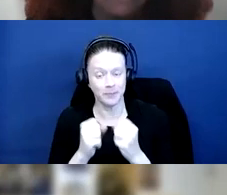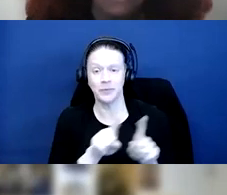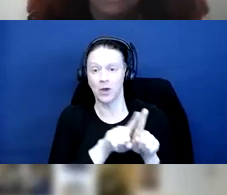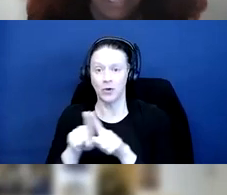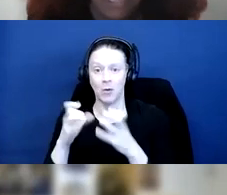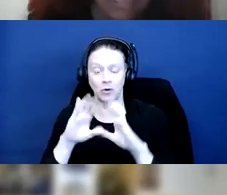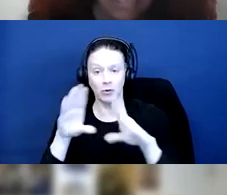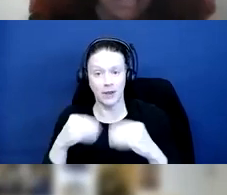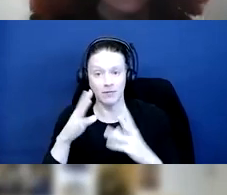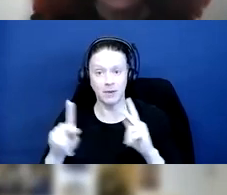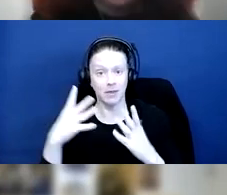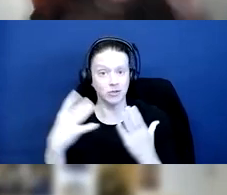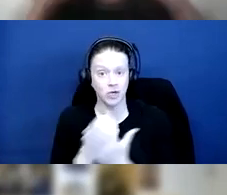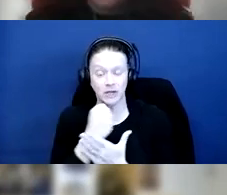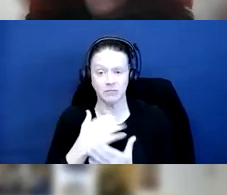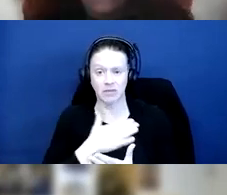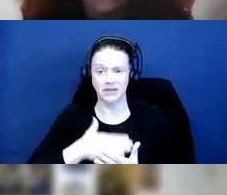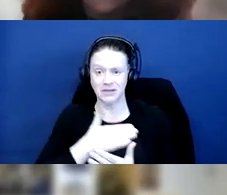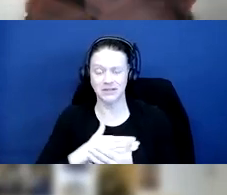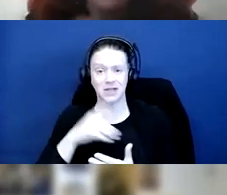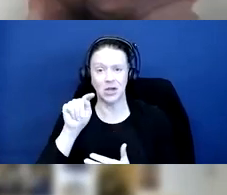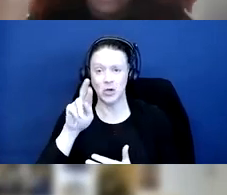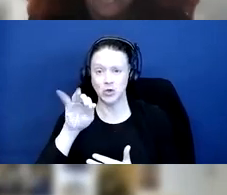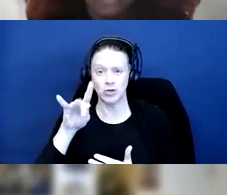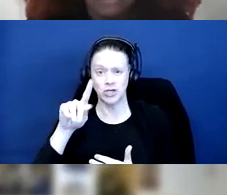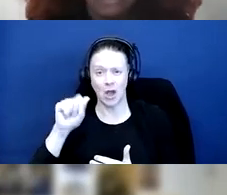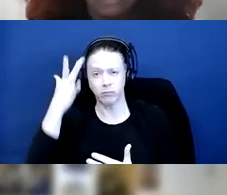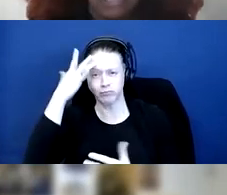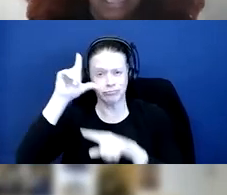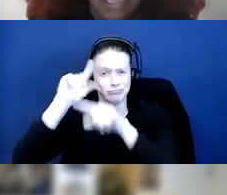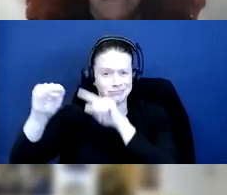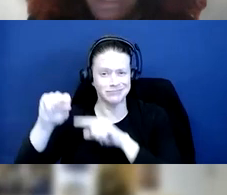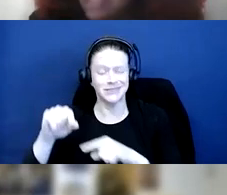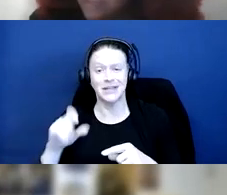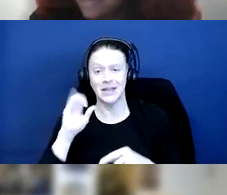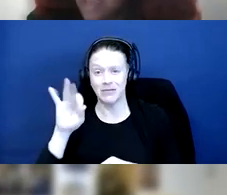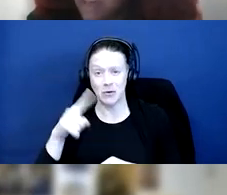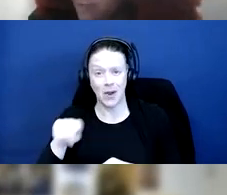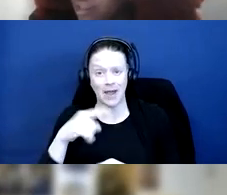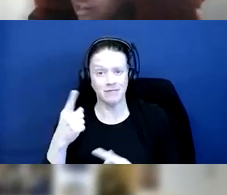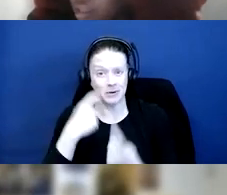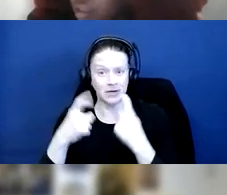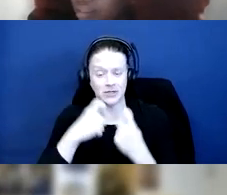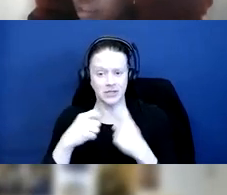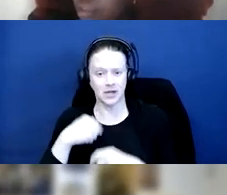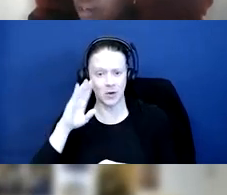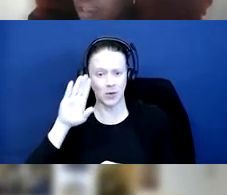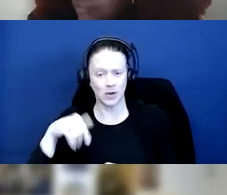to please Tricia is brilliant like if you have any questions, I know that we do have one in the Q&A.